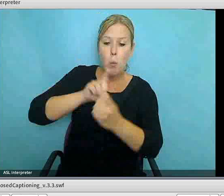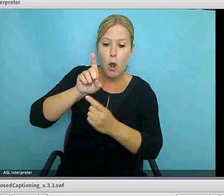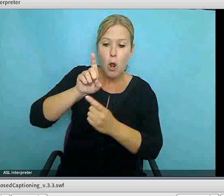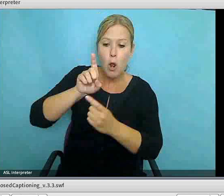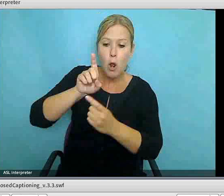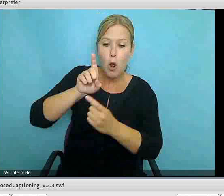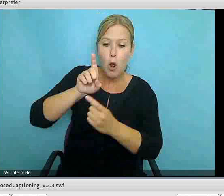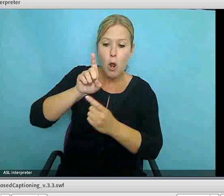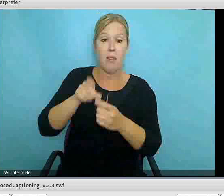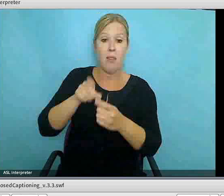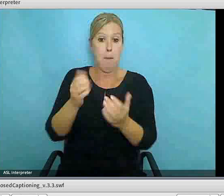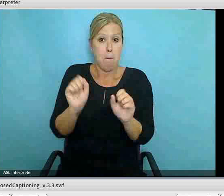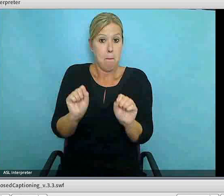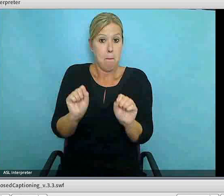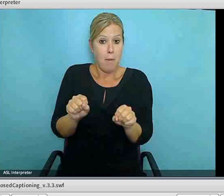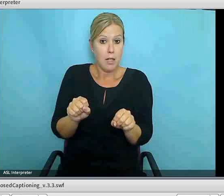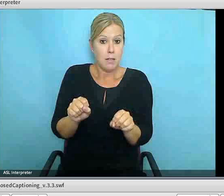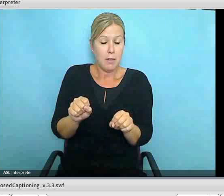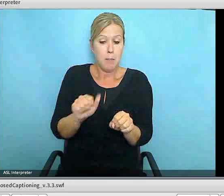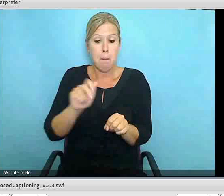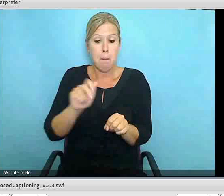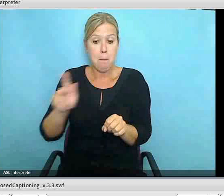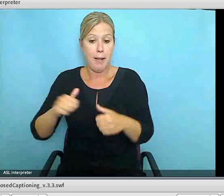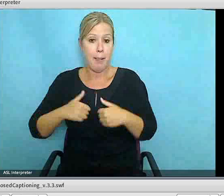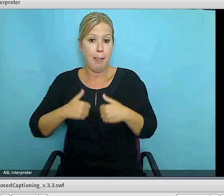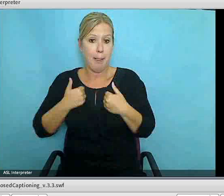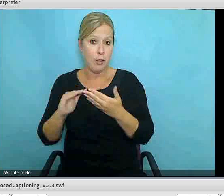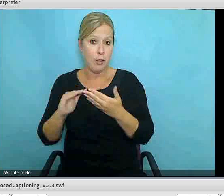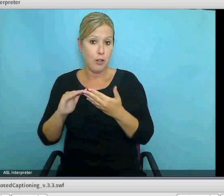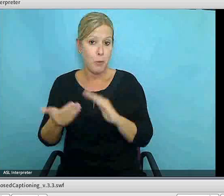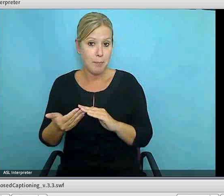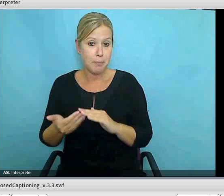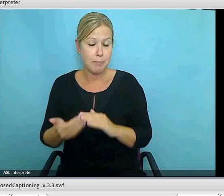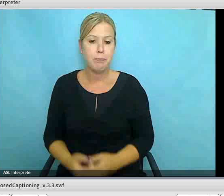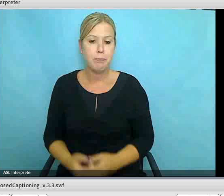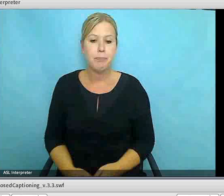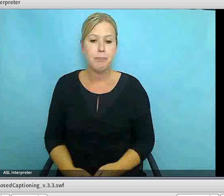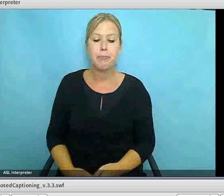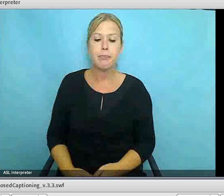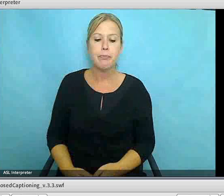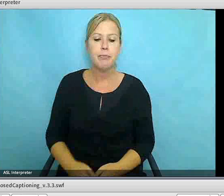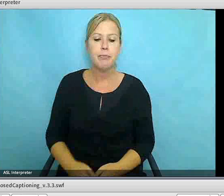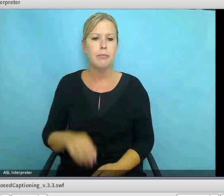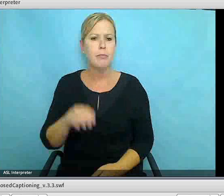Block nursing services are available to our patients who are ventilator dependent through MassHealth.